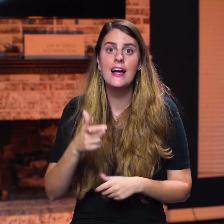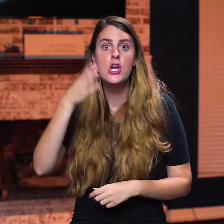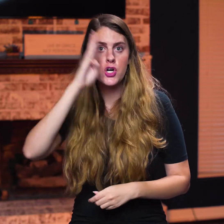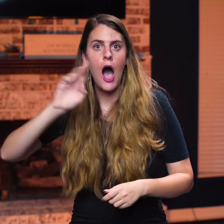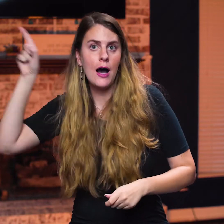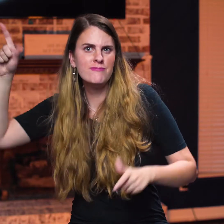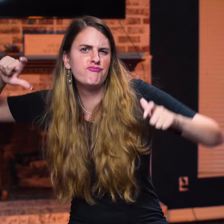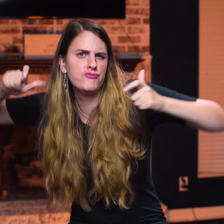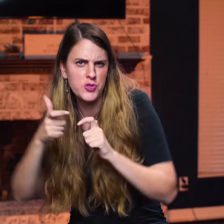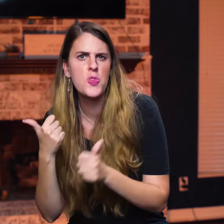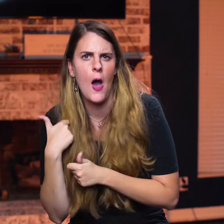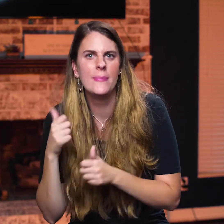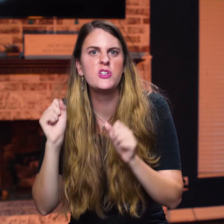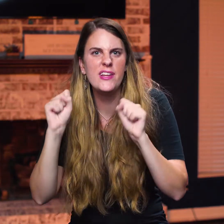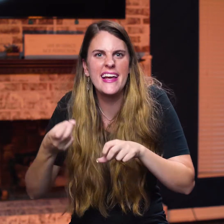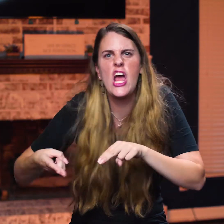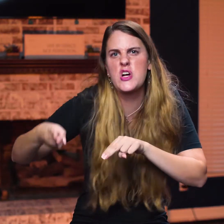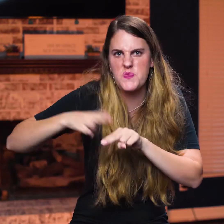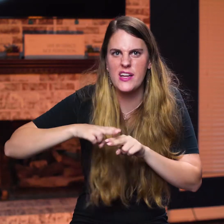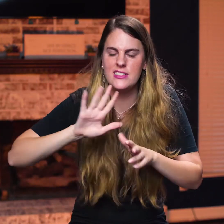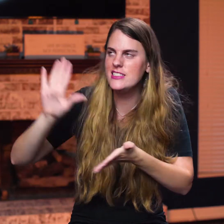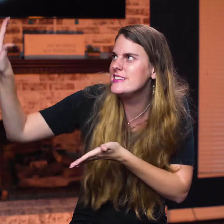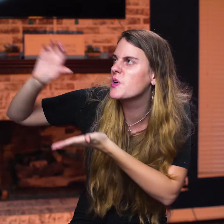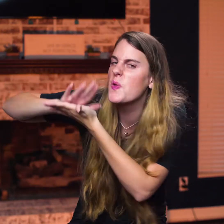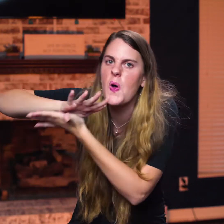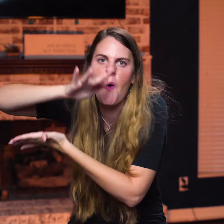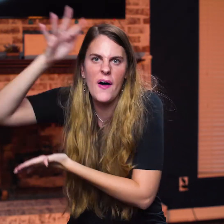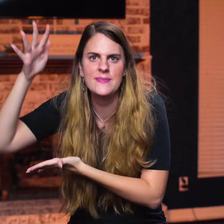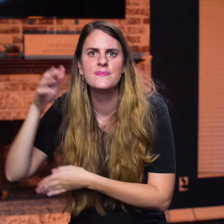God decreases the army so He can increase His glory.